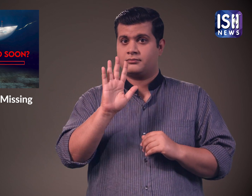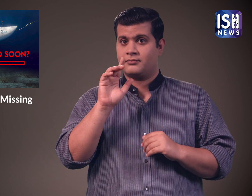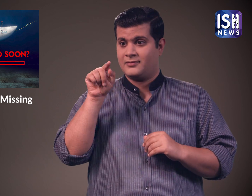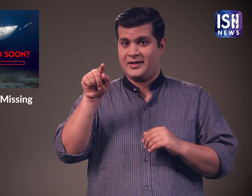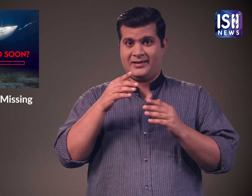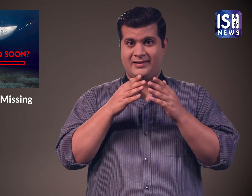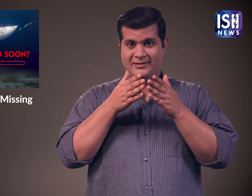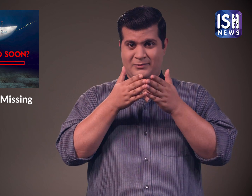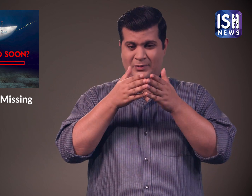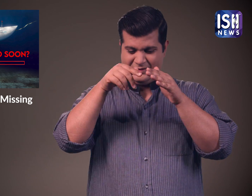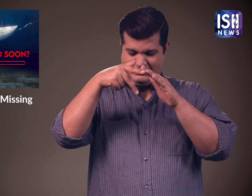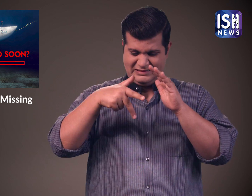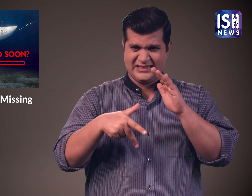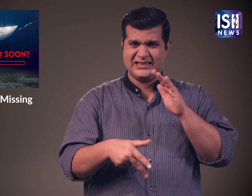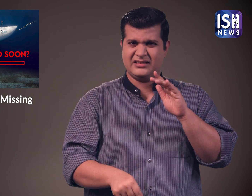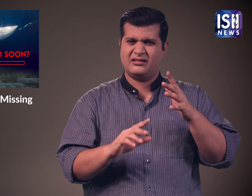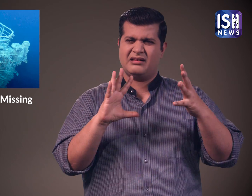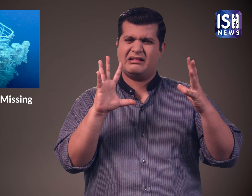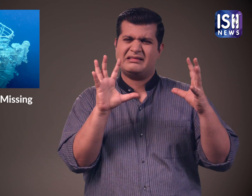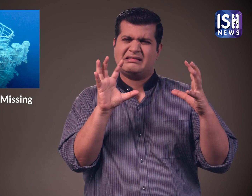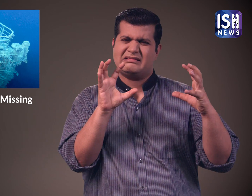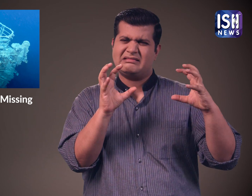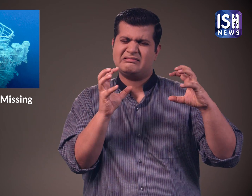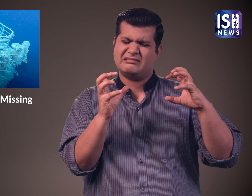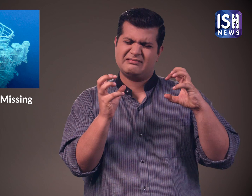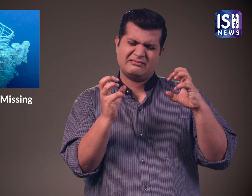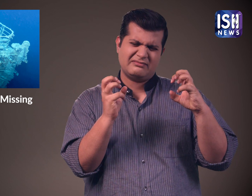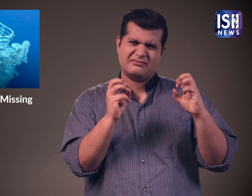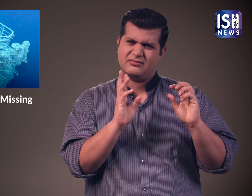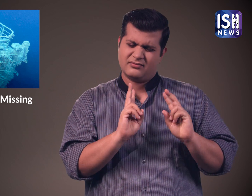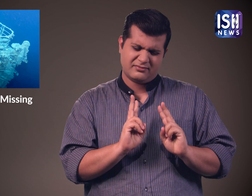The dilapidated remains of the wreckage